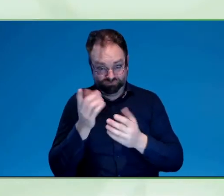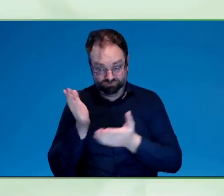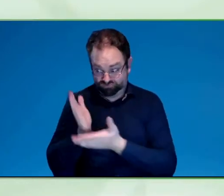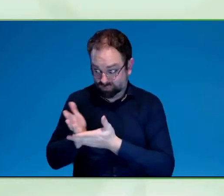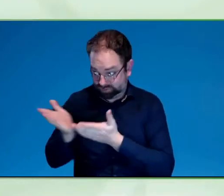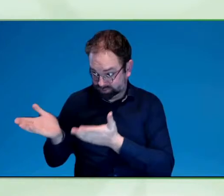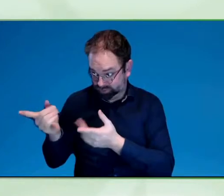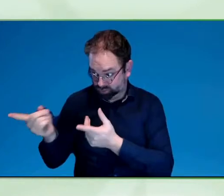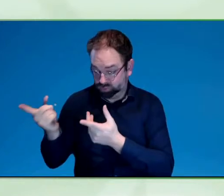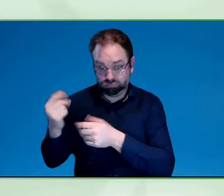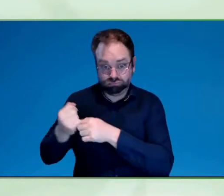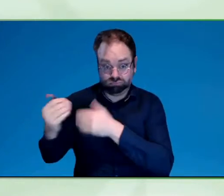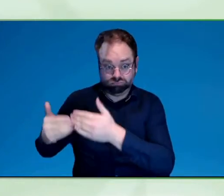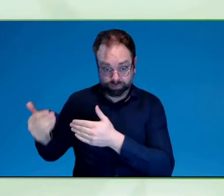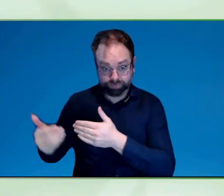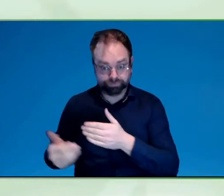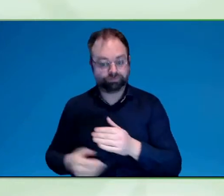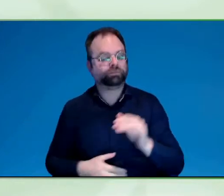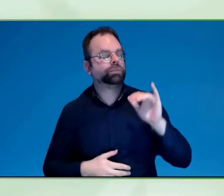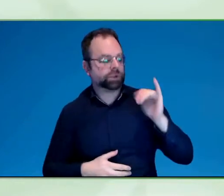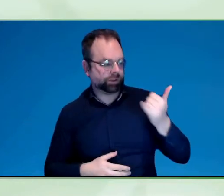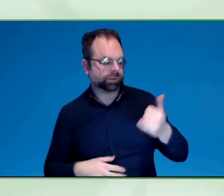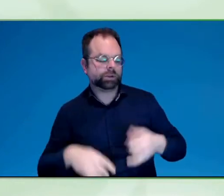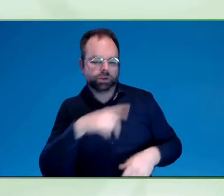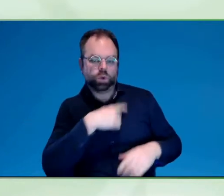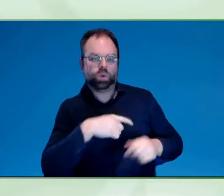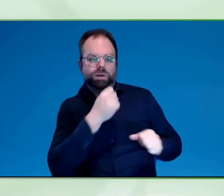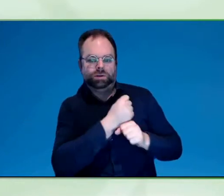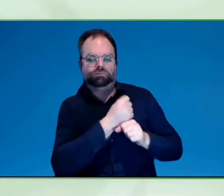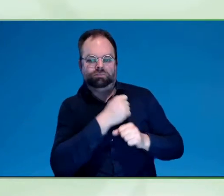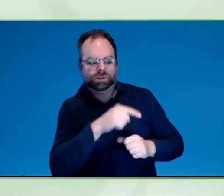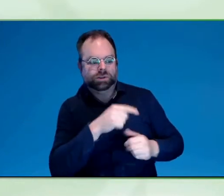We have people talking about inclusion, people talking about technology, but when we put